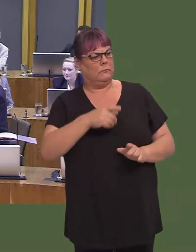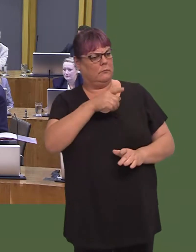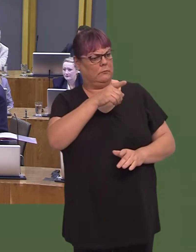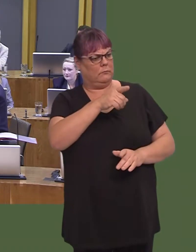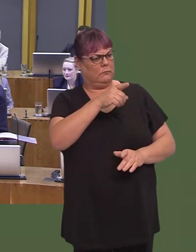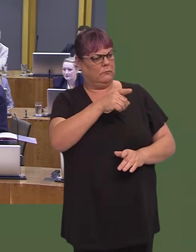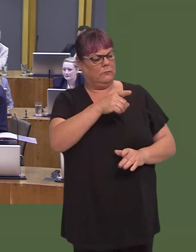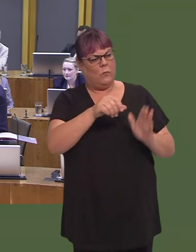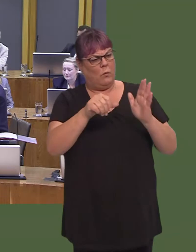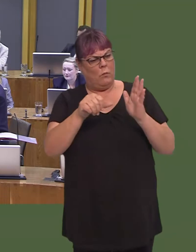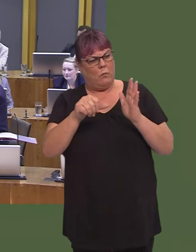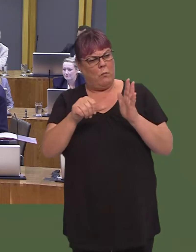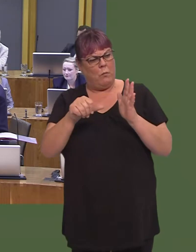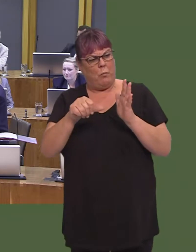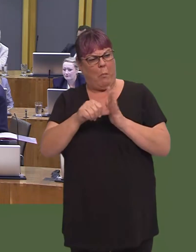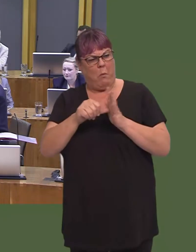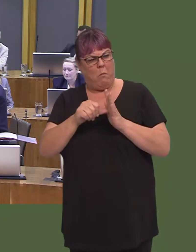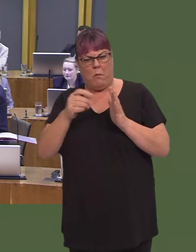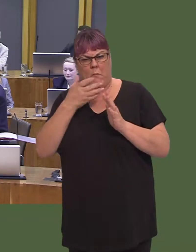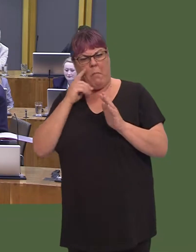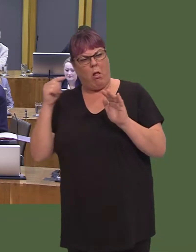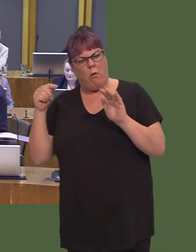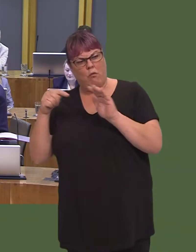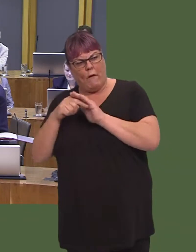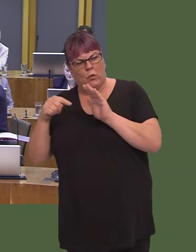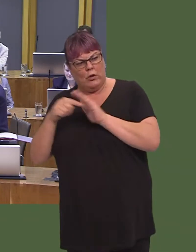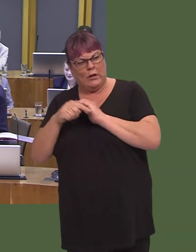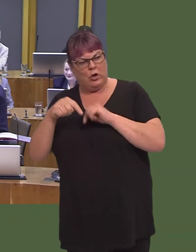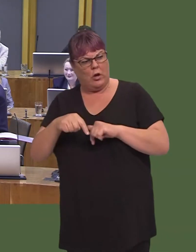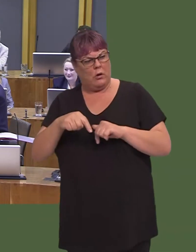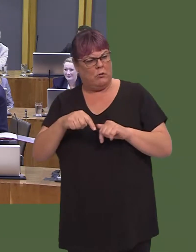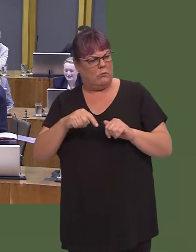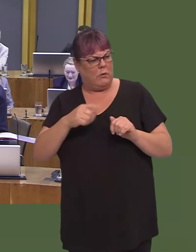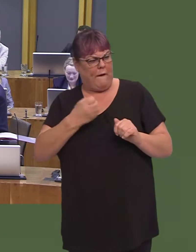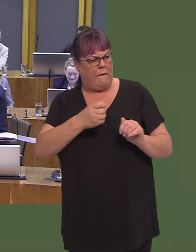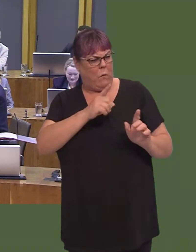That's the first thing to say. It's a reflection of pressures and demands on hardworking staff.